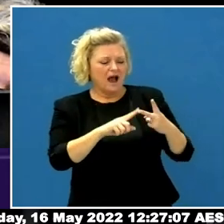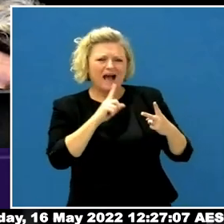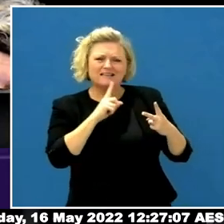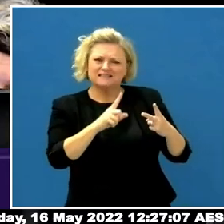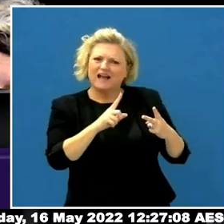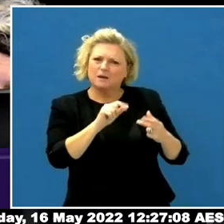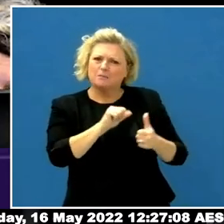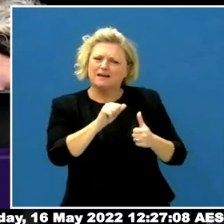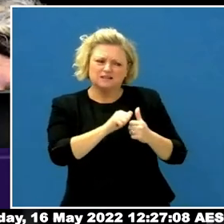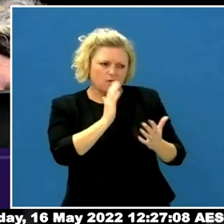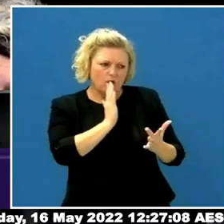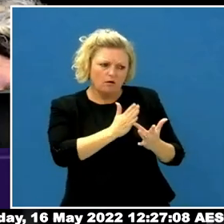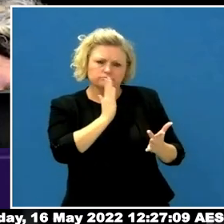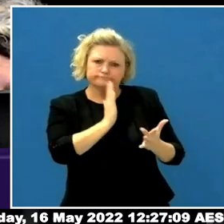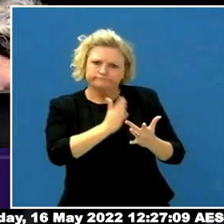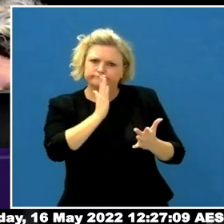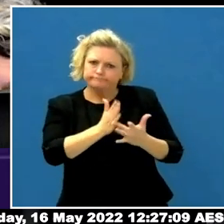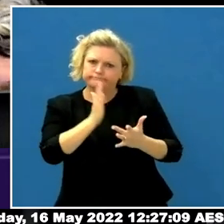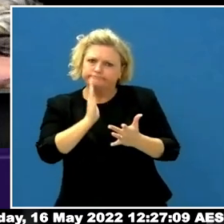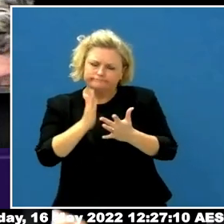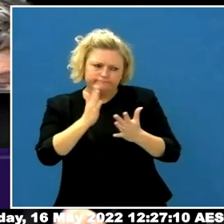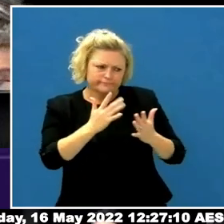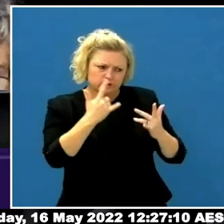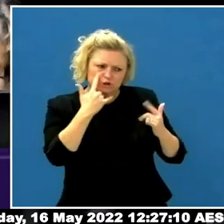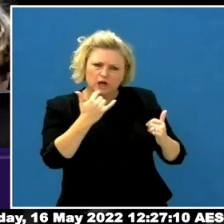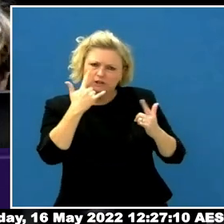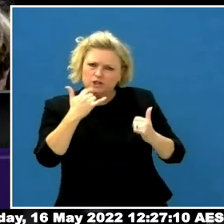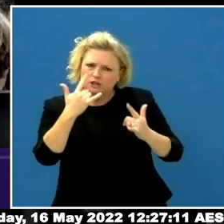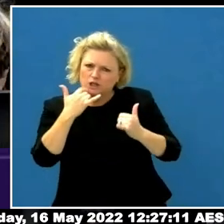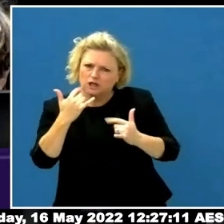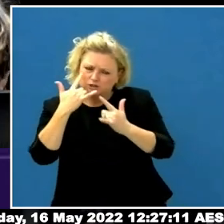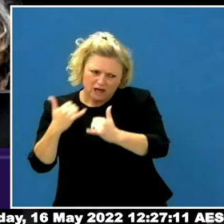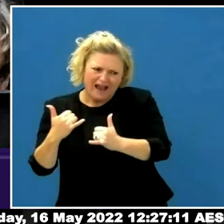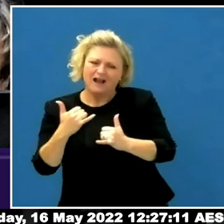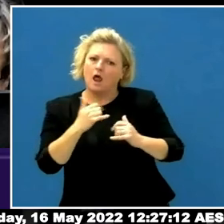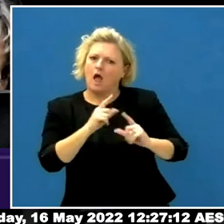Actually, Nicola asked could there be spot checks on 1:1 clients. Just random.